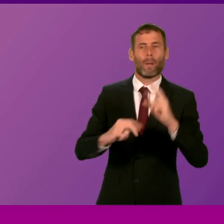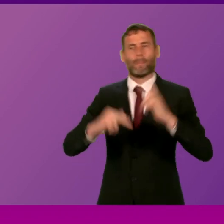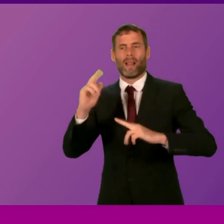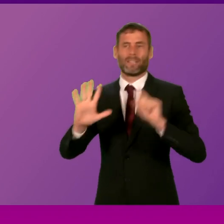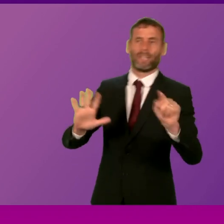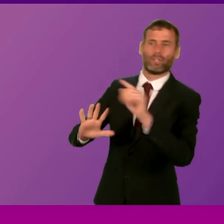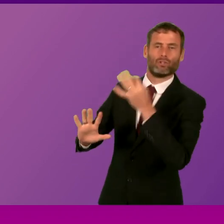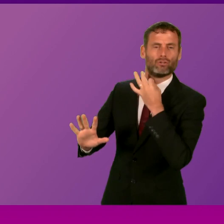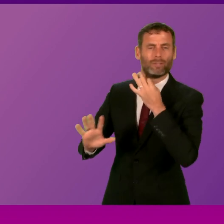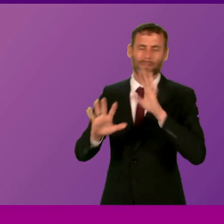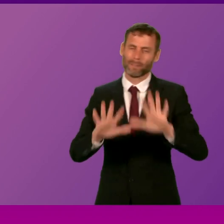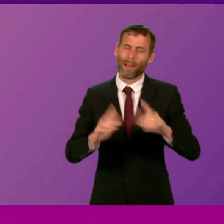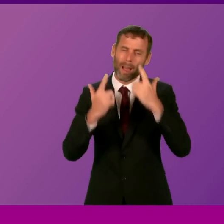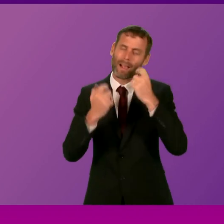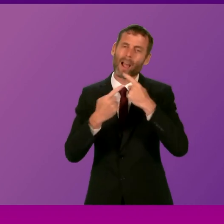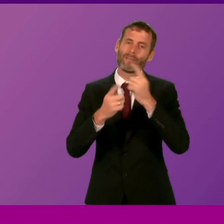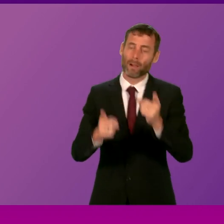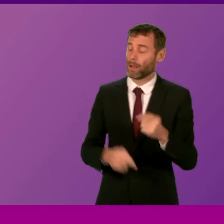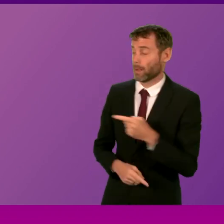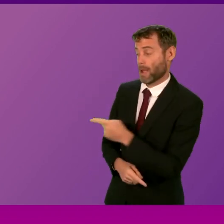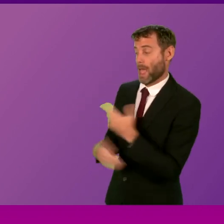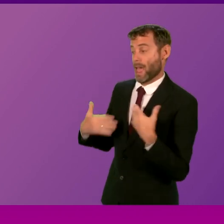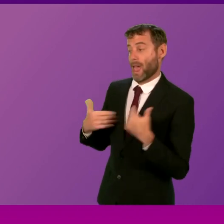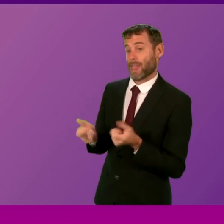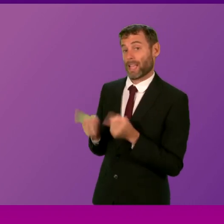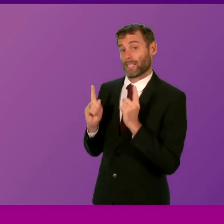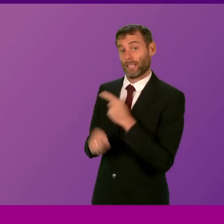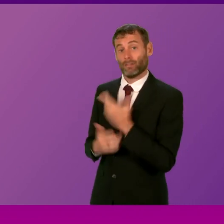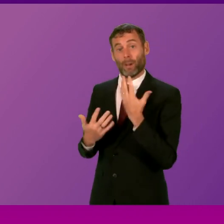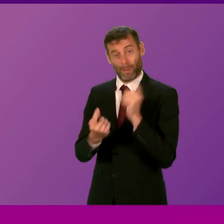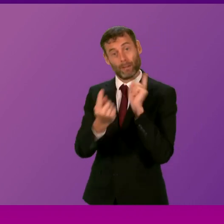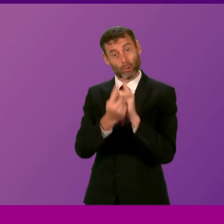I understand that the Cabinet Secretary for NHS Recovery, Health and Social Care spoke to Alex Cole-Hamilton about this very matter just yesterday, but,